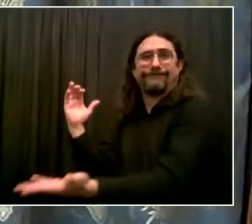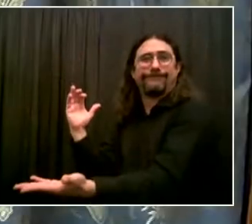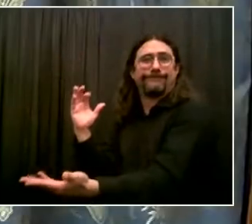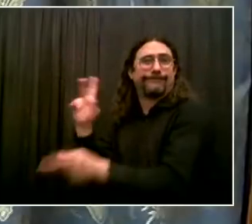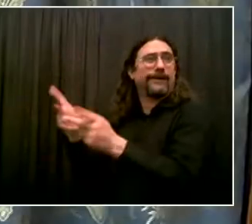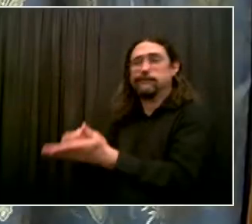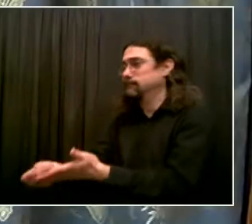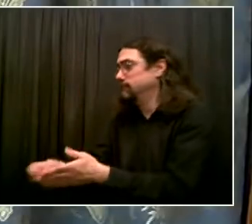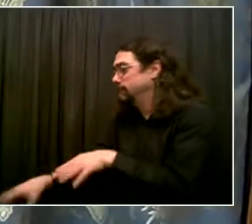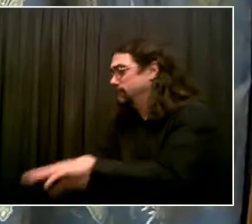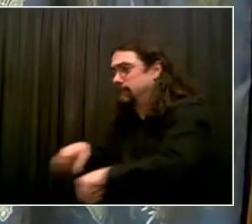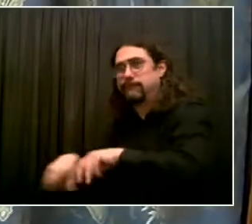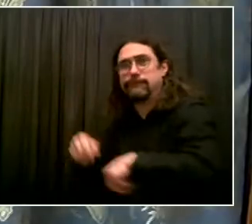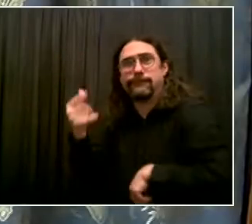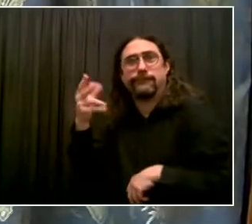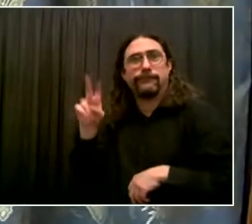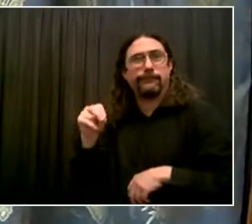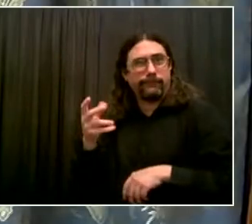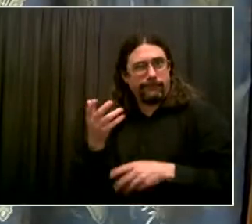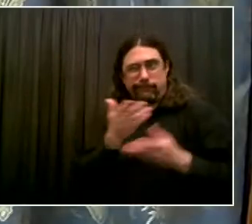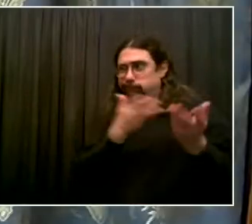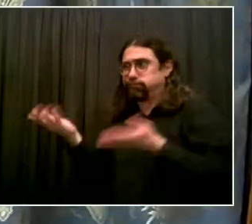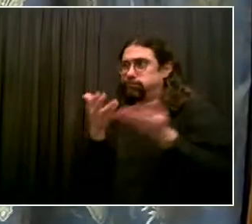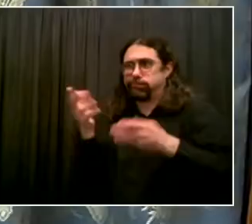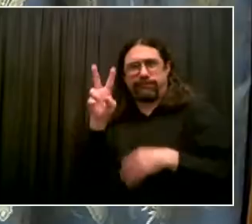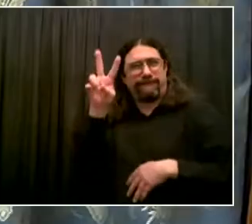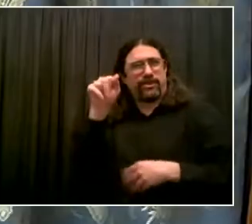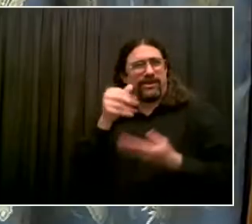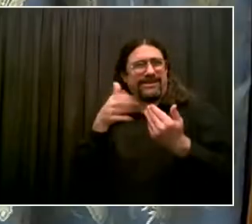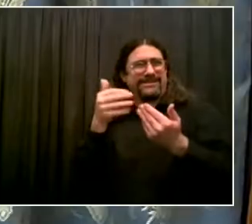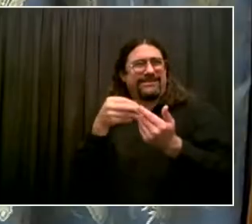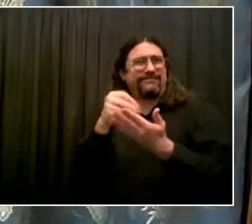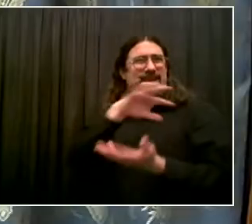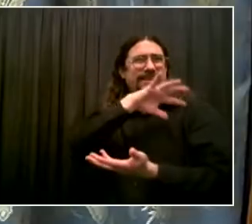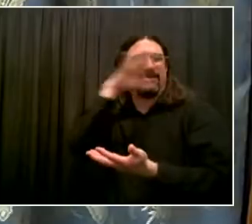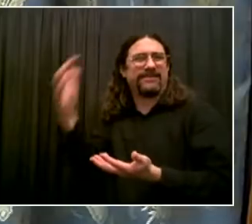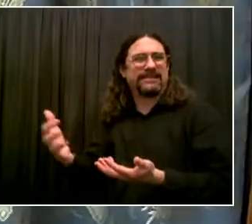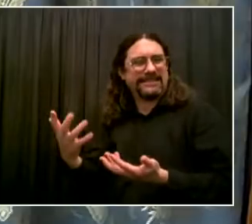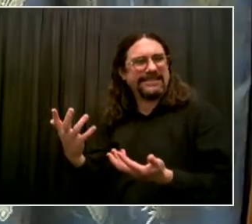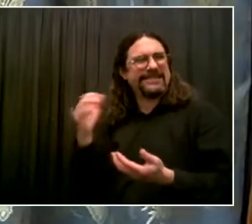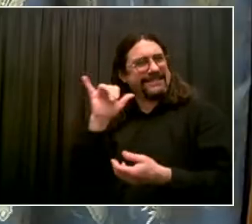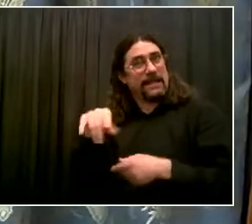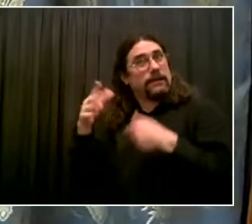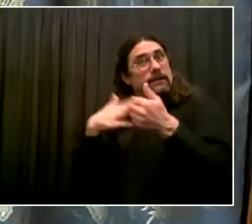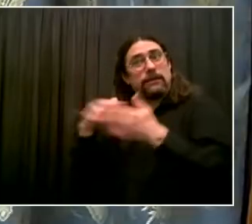SHUT DOWN AND UTILIZE SOME OF THE RESOURCES TO MAKE SURE WE